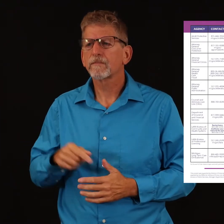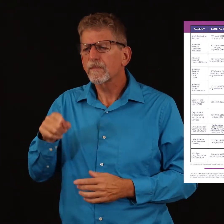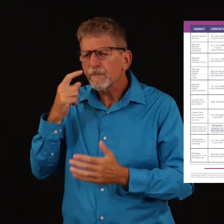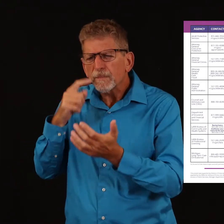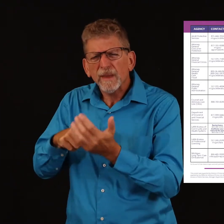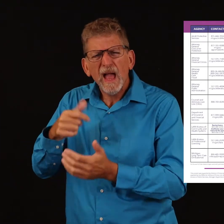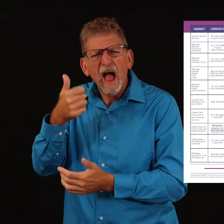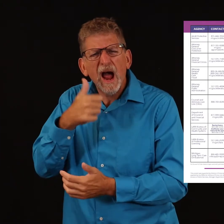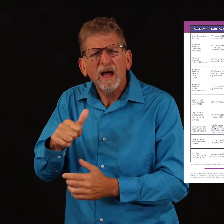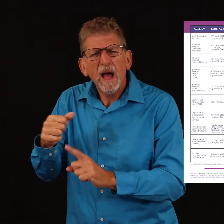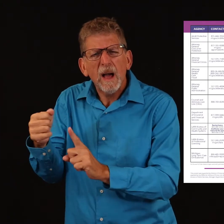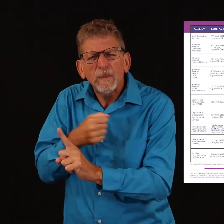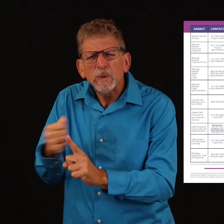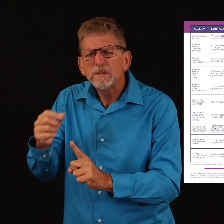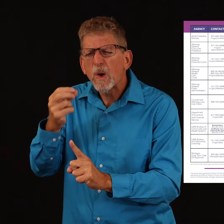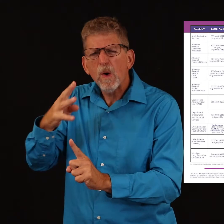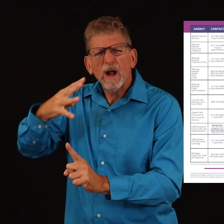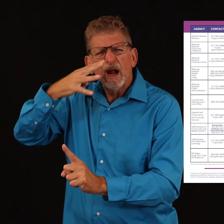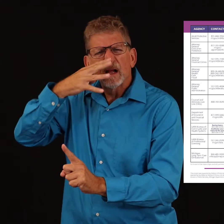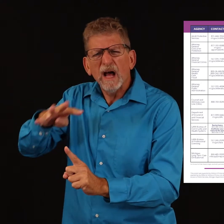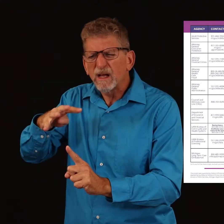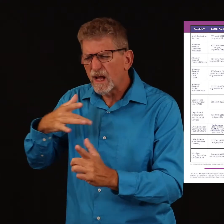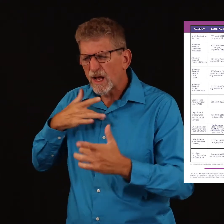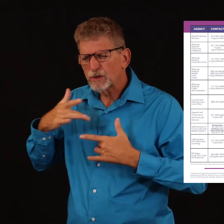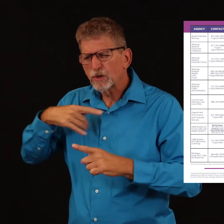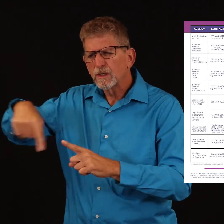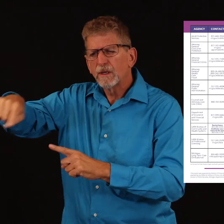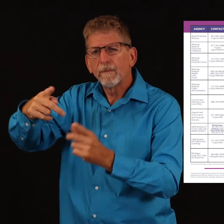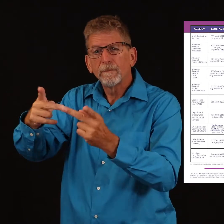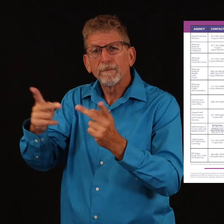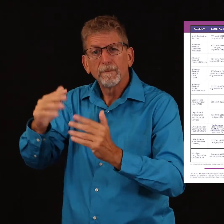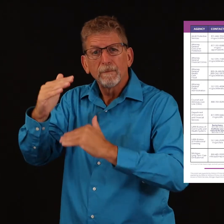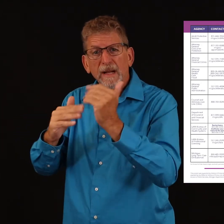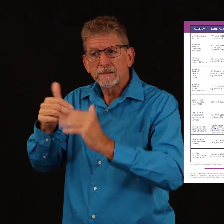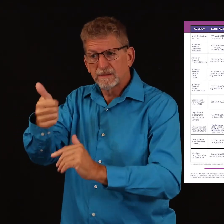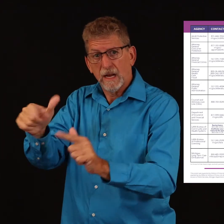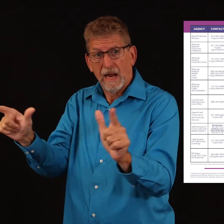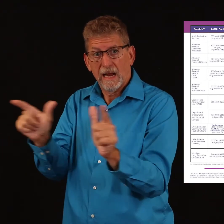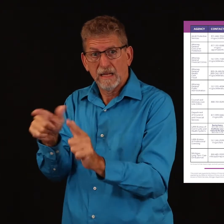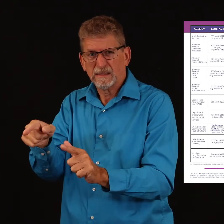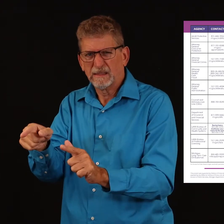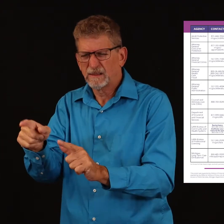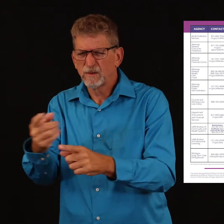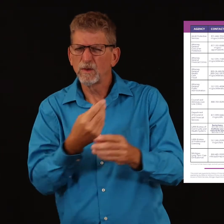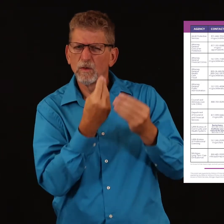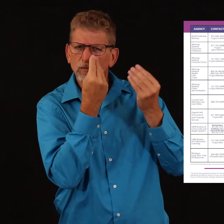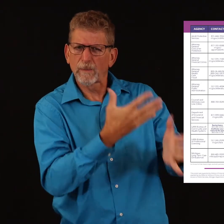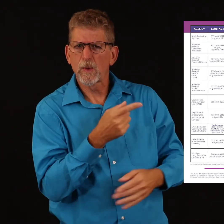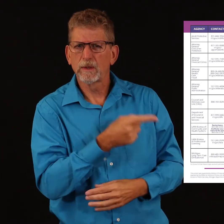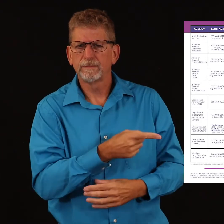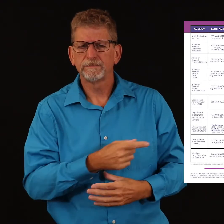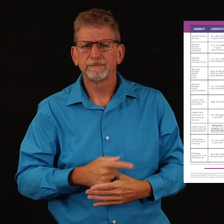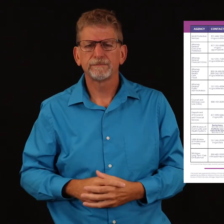Report abuse or neglect concerns in licensed facilities.